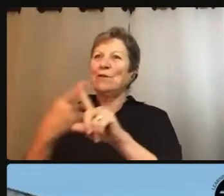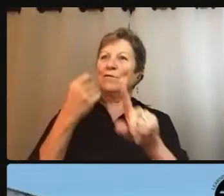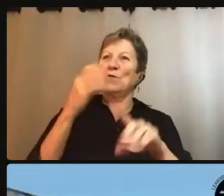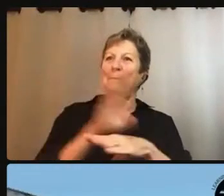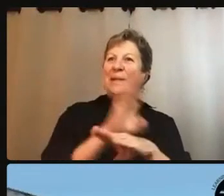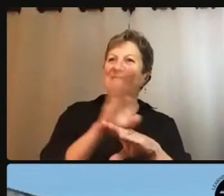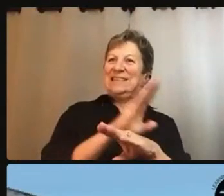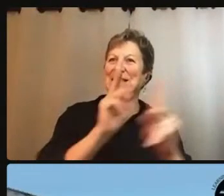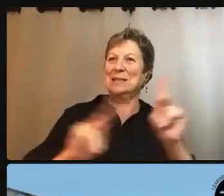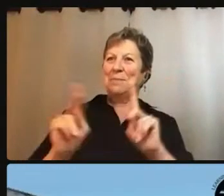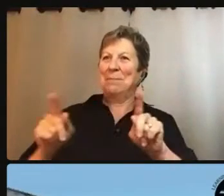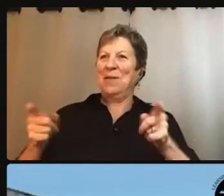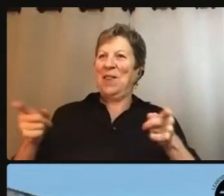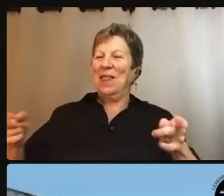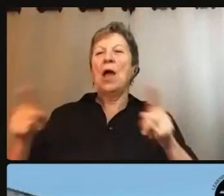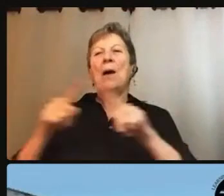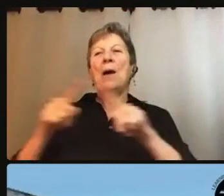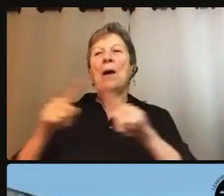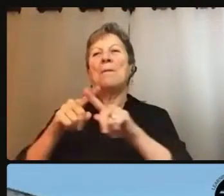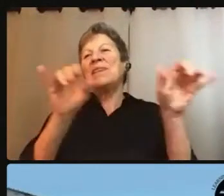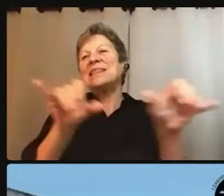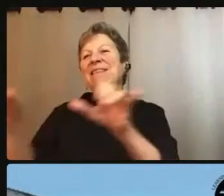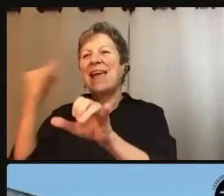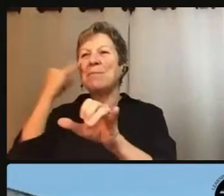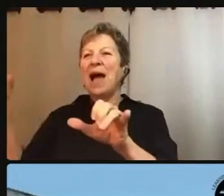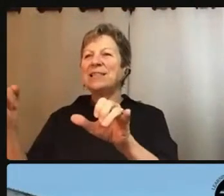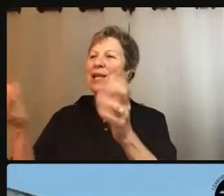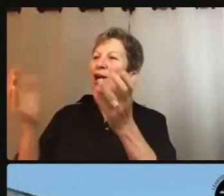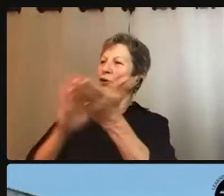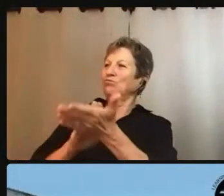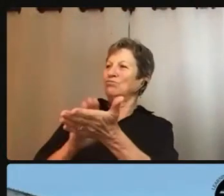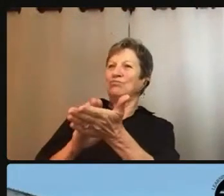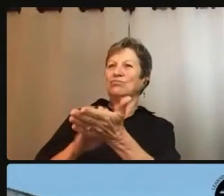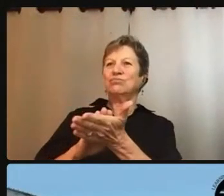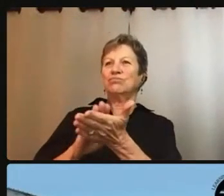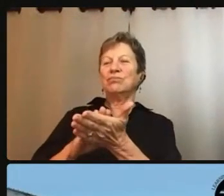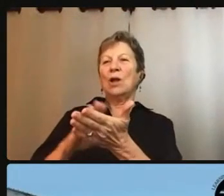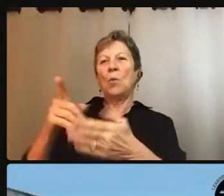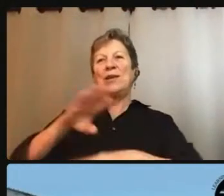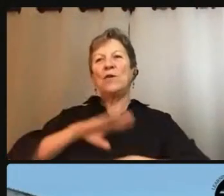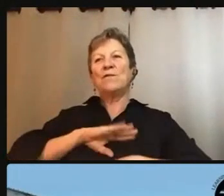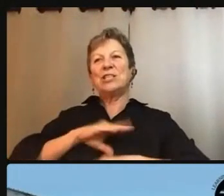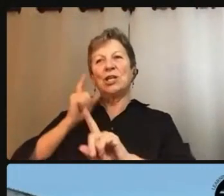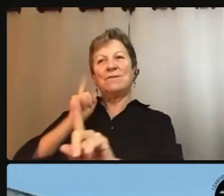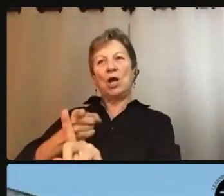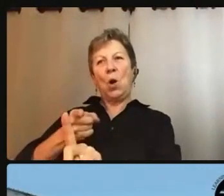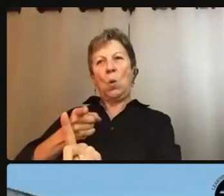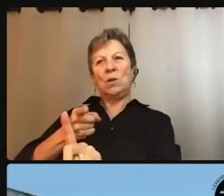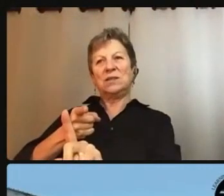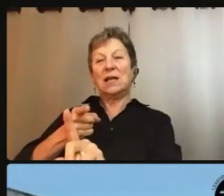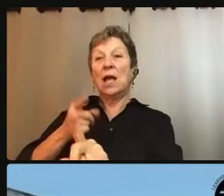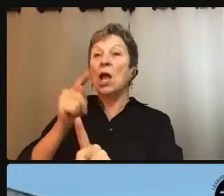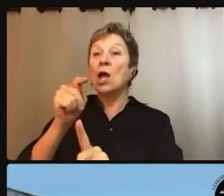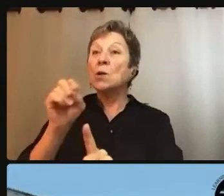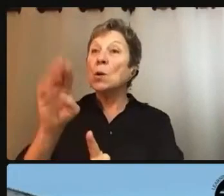OBVIOUSLY I WOULD REWARD MY CHILDREN DIFFERENT REWARDED MY